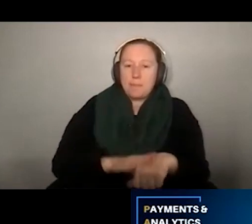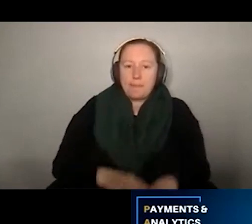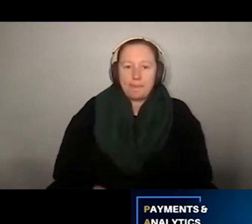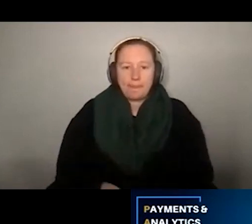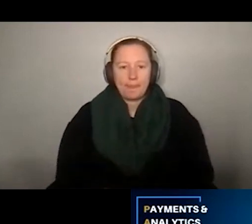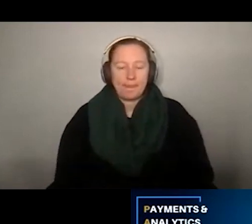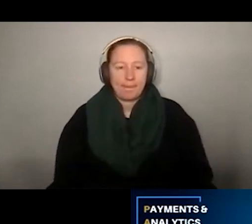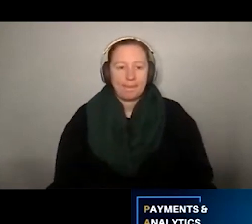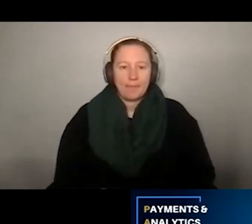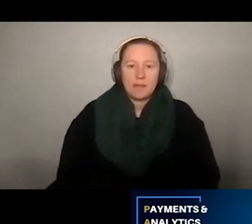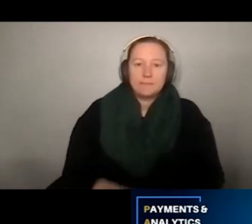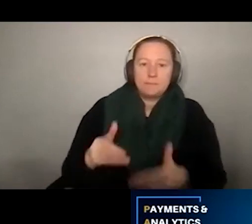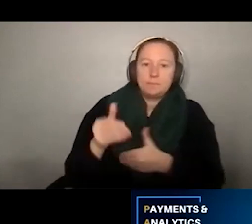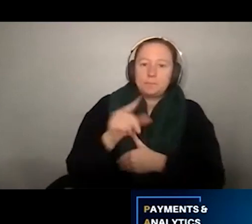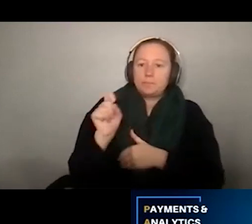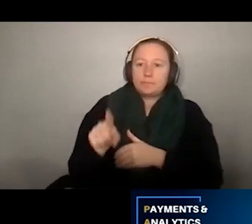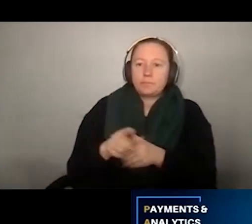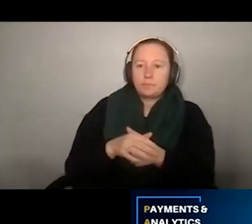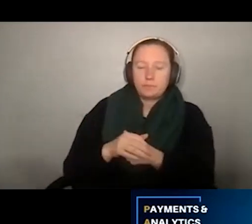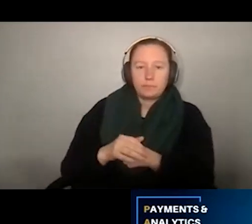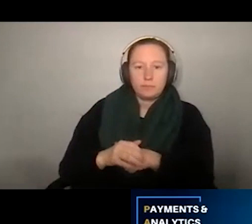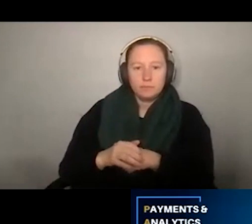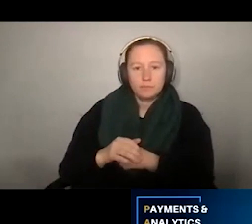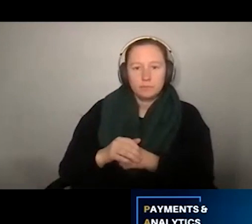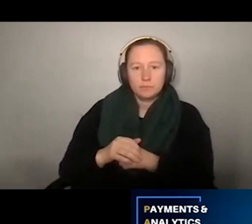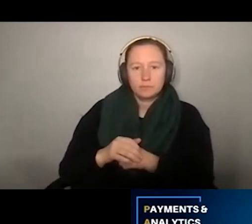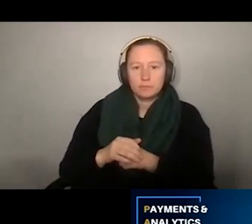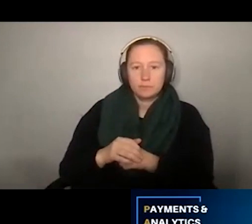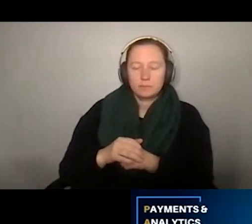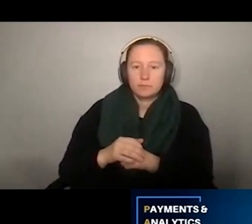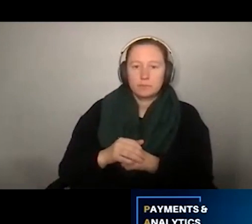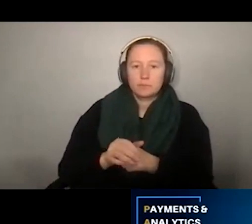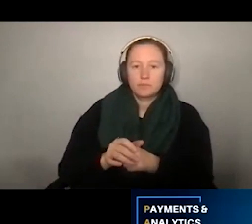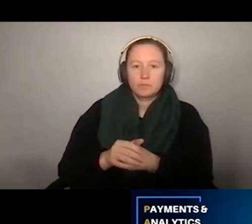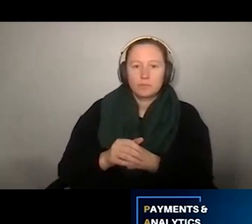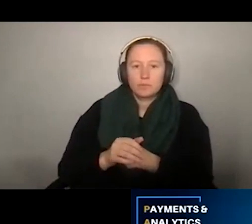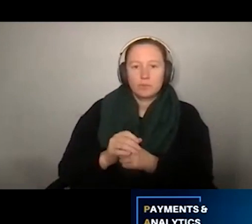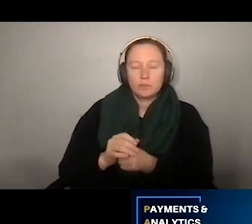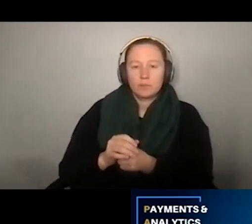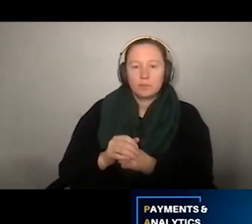Jeremy Leffler: The next is I guess this person is looking for a little bit more information on